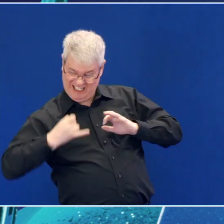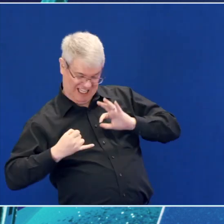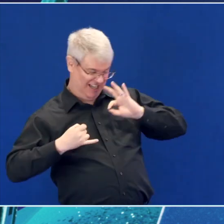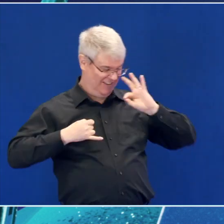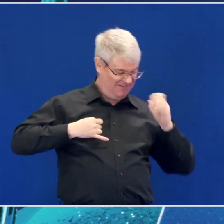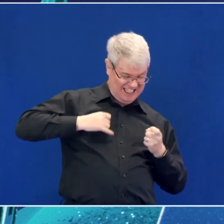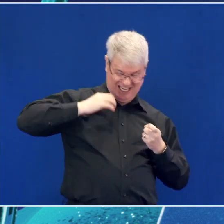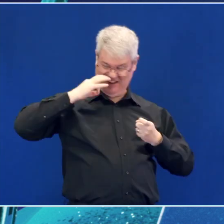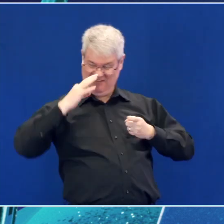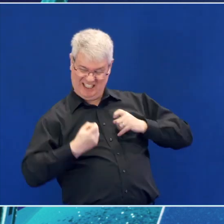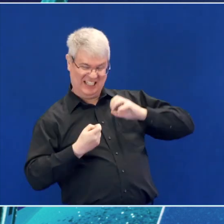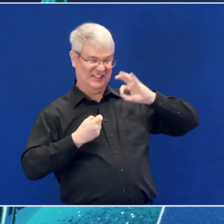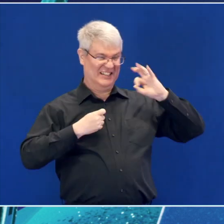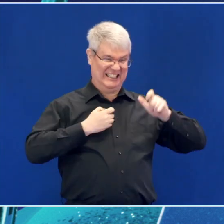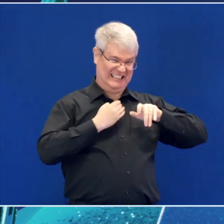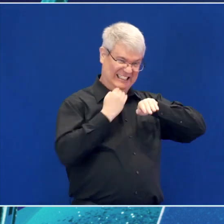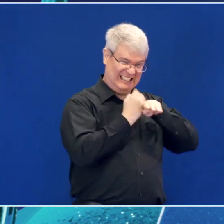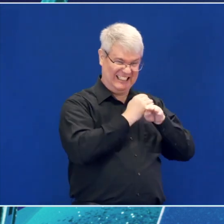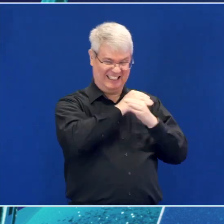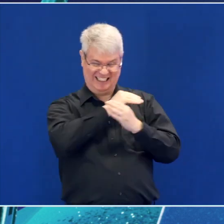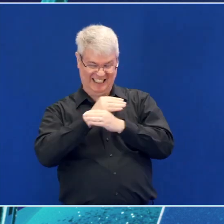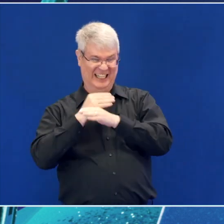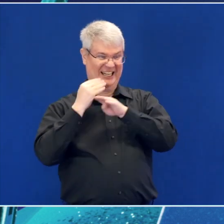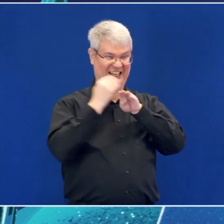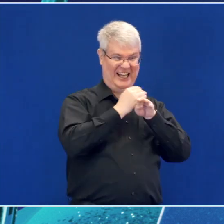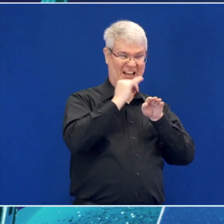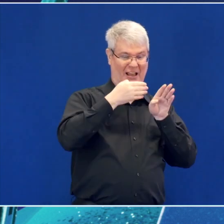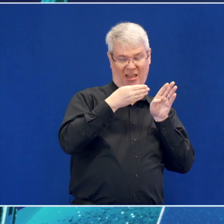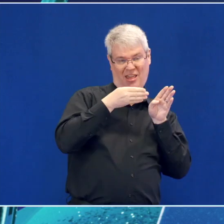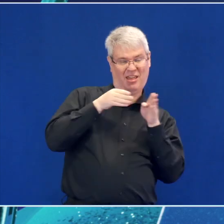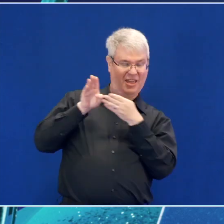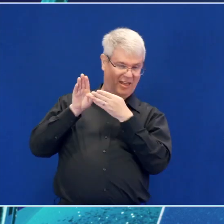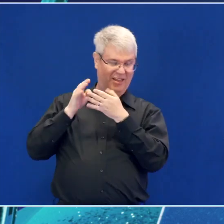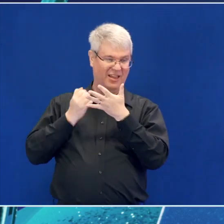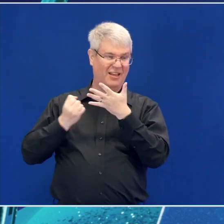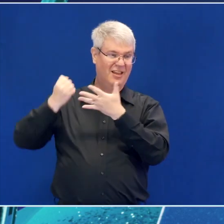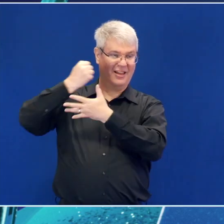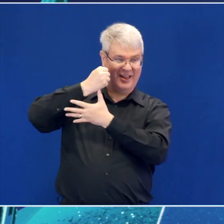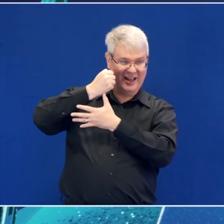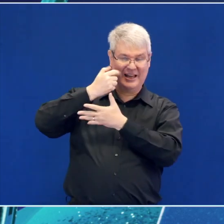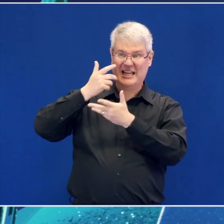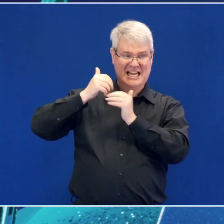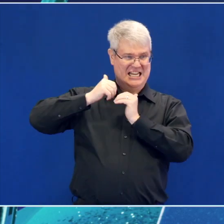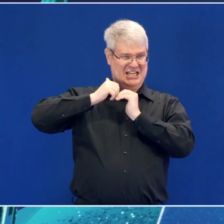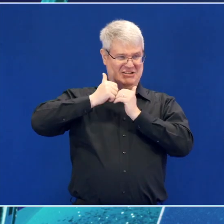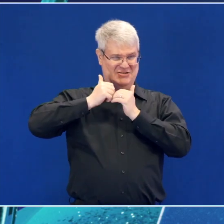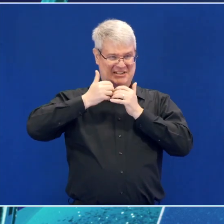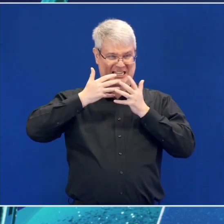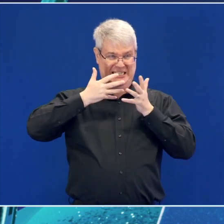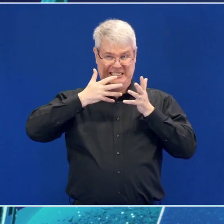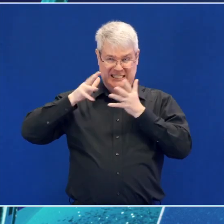and steps to reproduce just this really well-curated data.